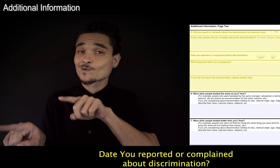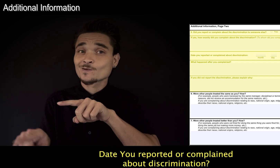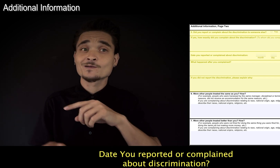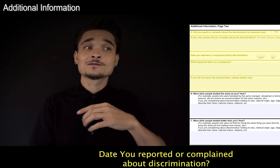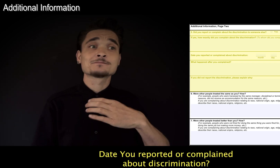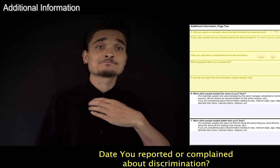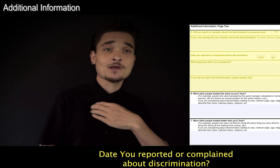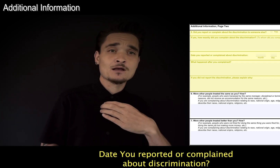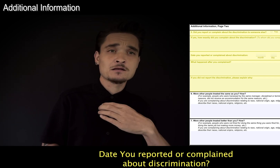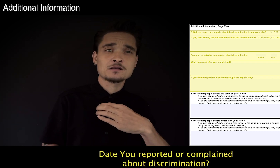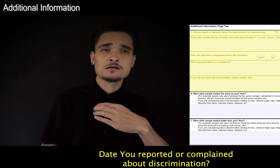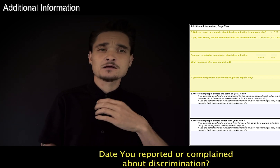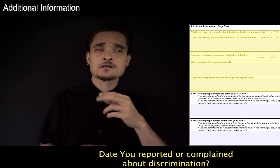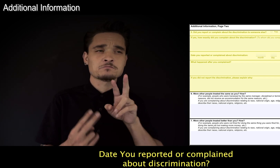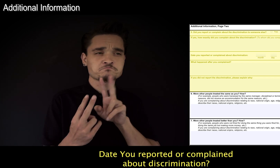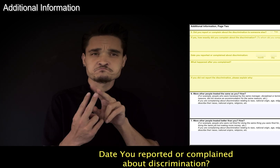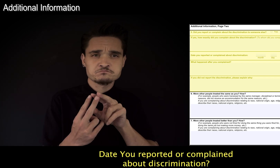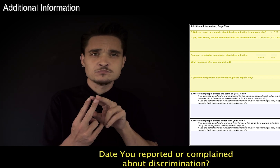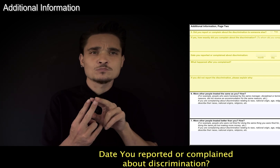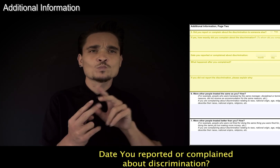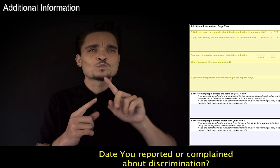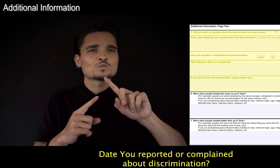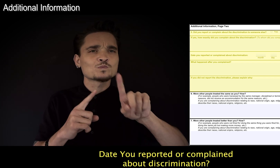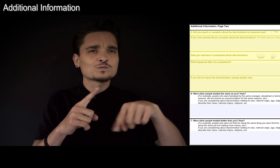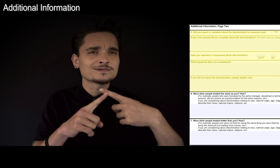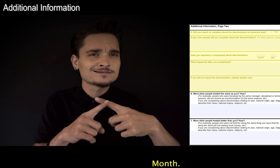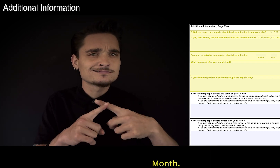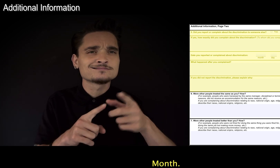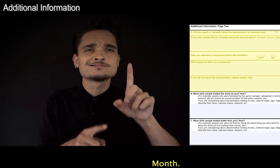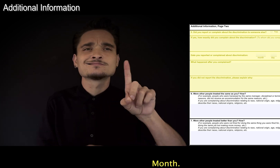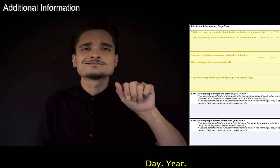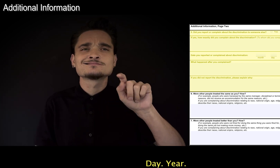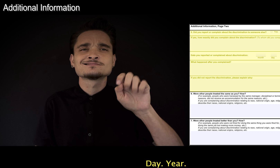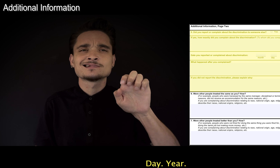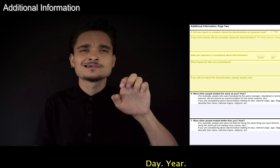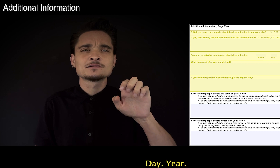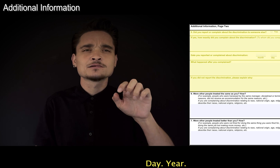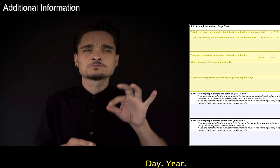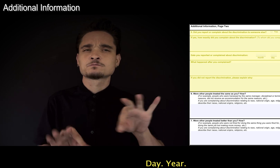Date You reported or complained about discrimination? Month. Day. Year.